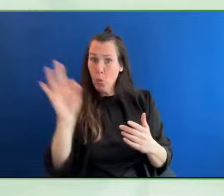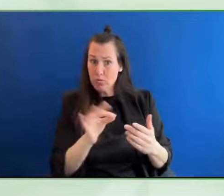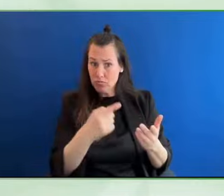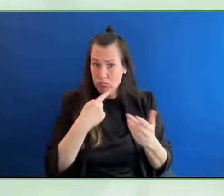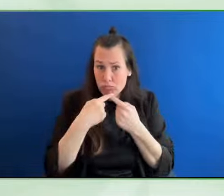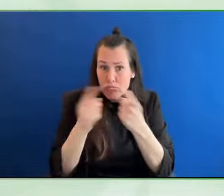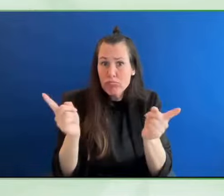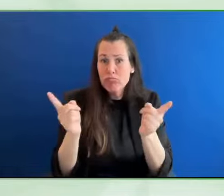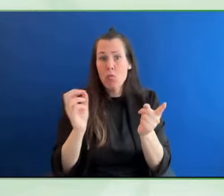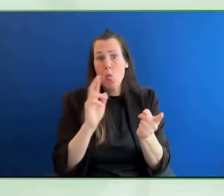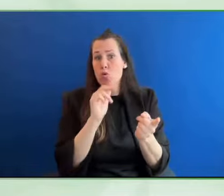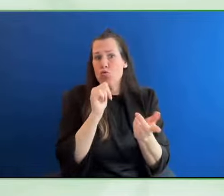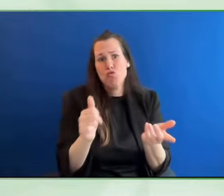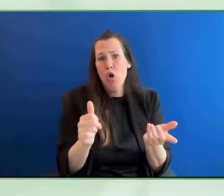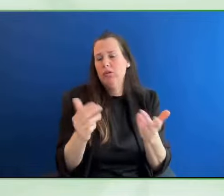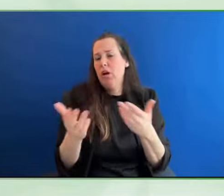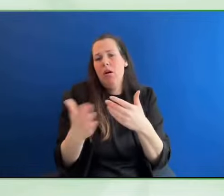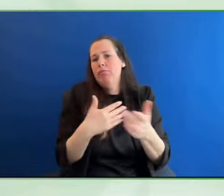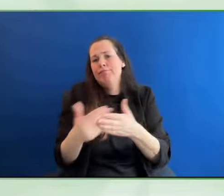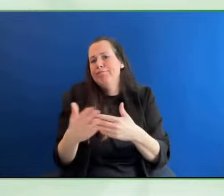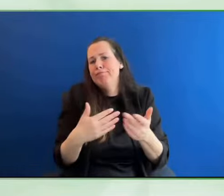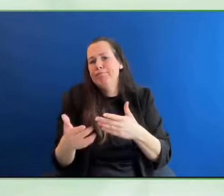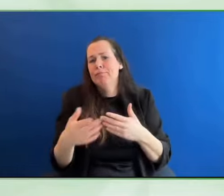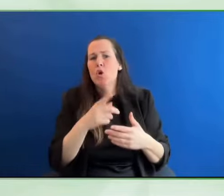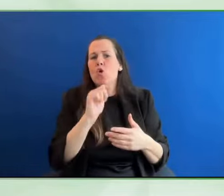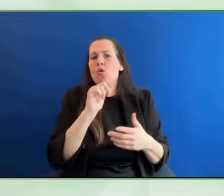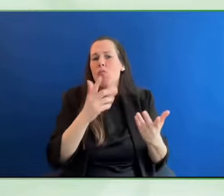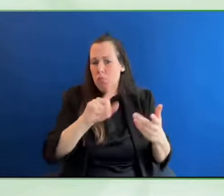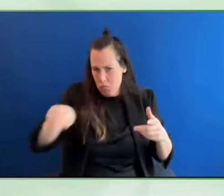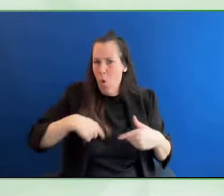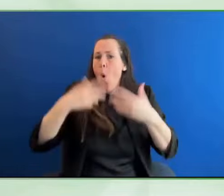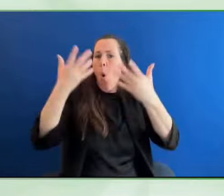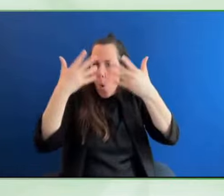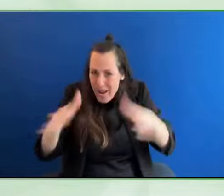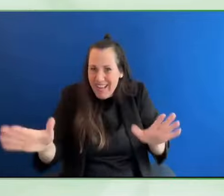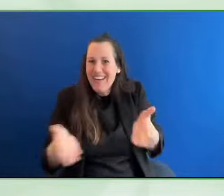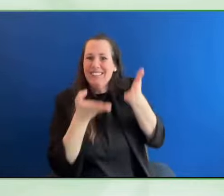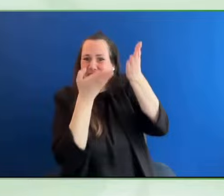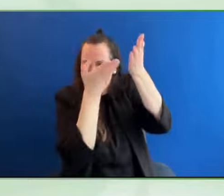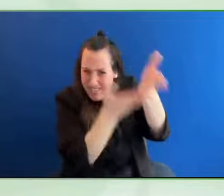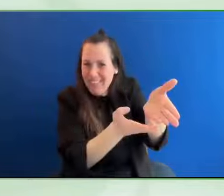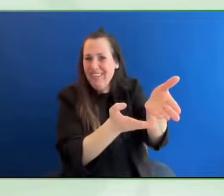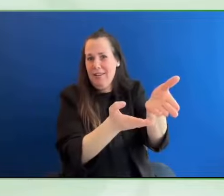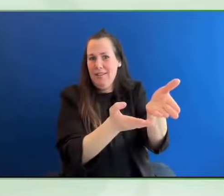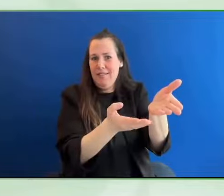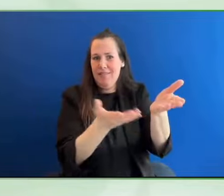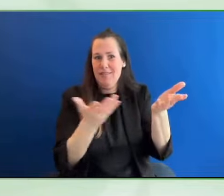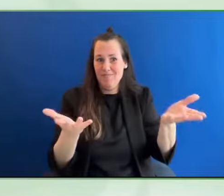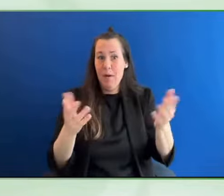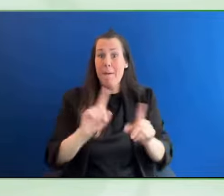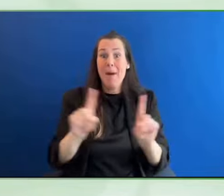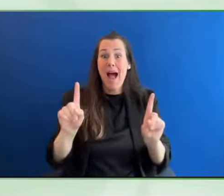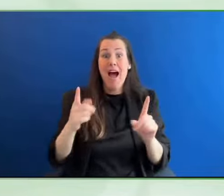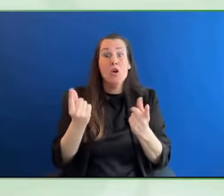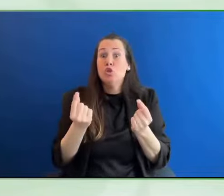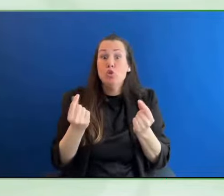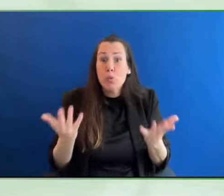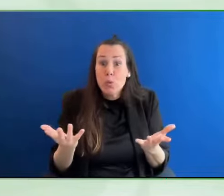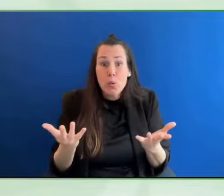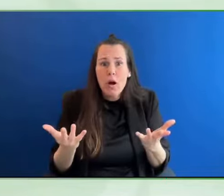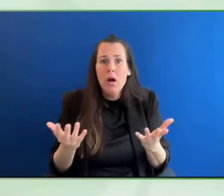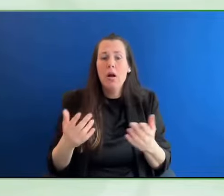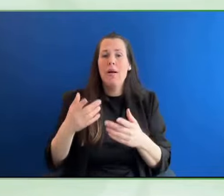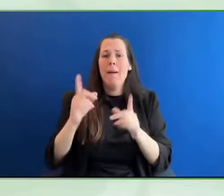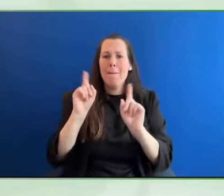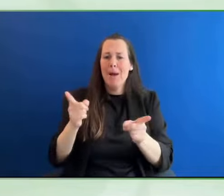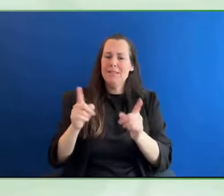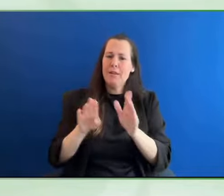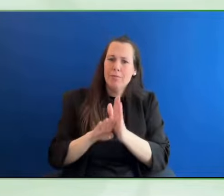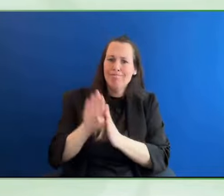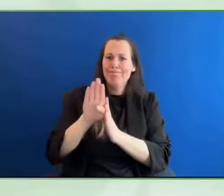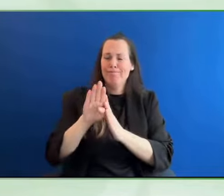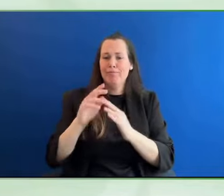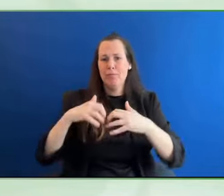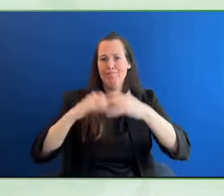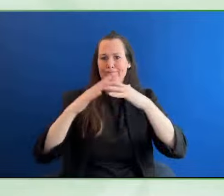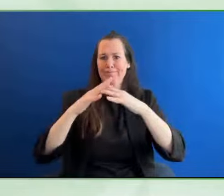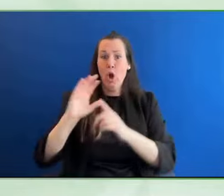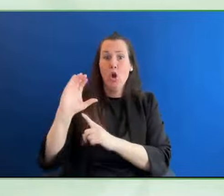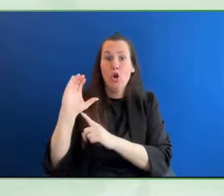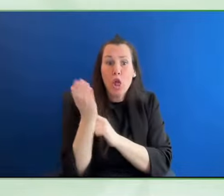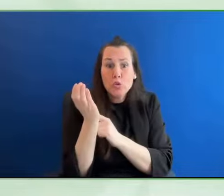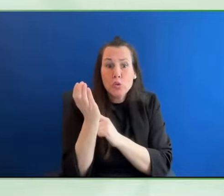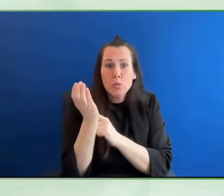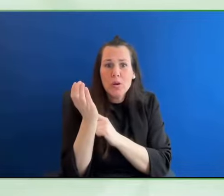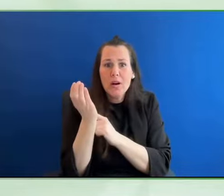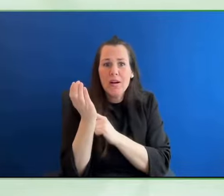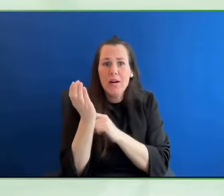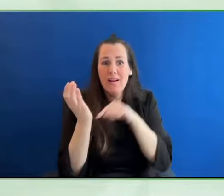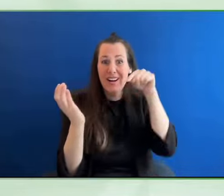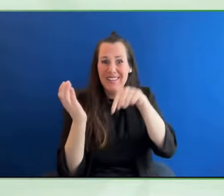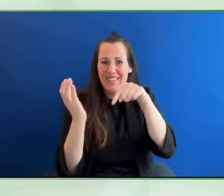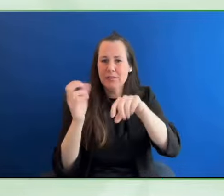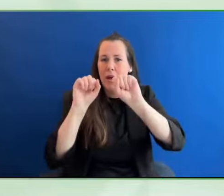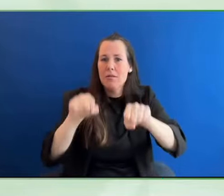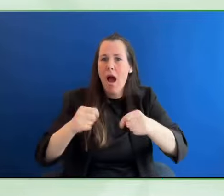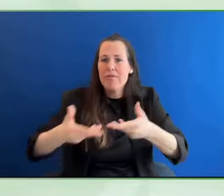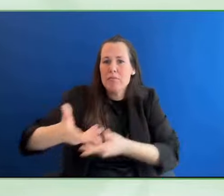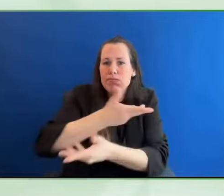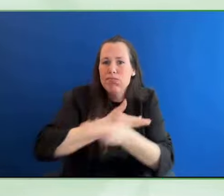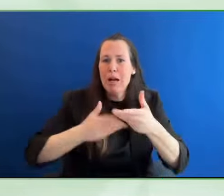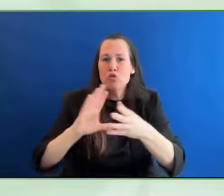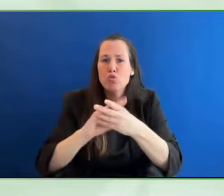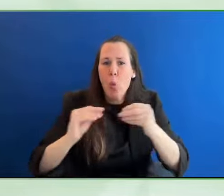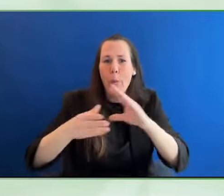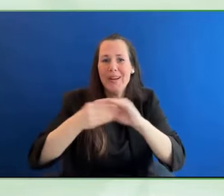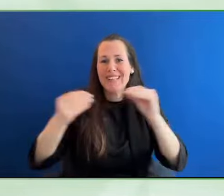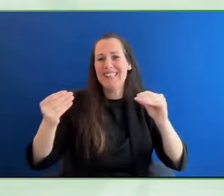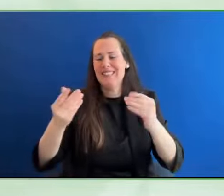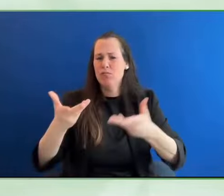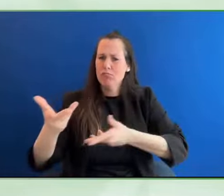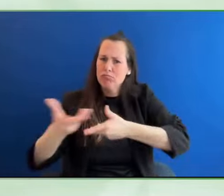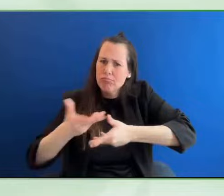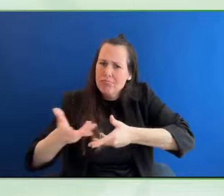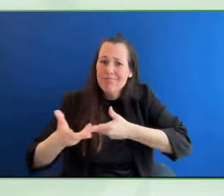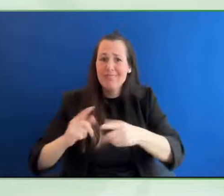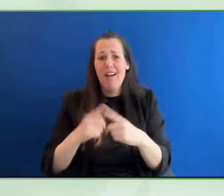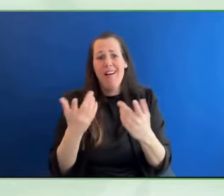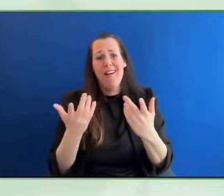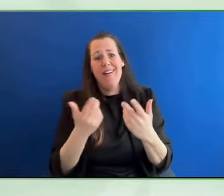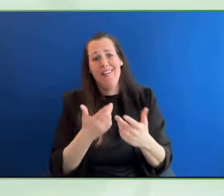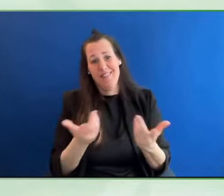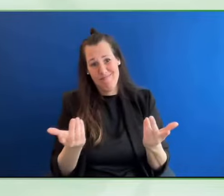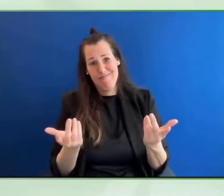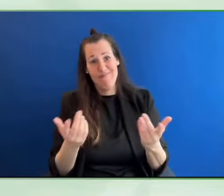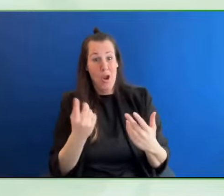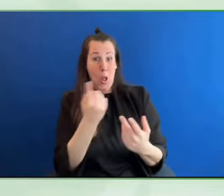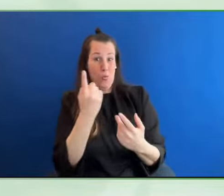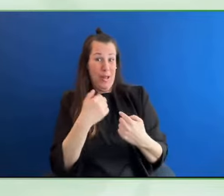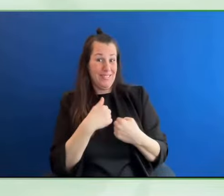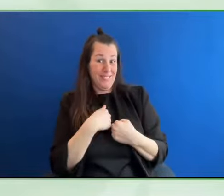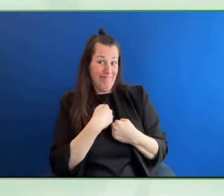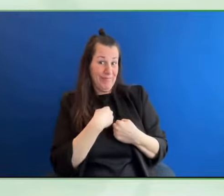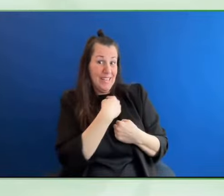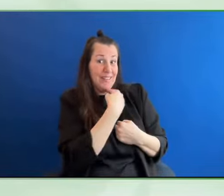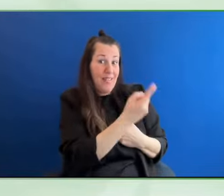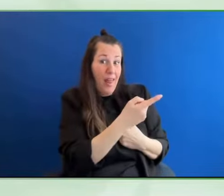Before the cameras were rolling, we were discussing and it is OK not to know the answer said.